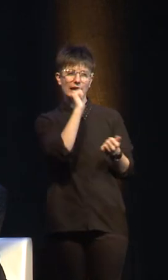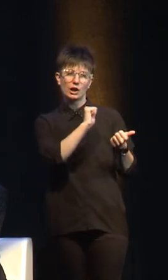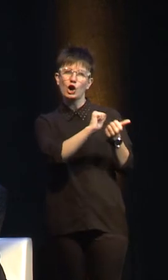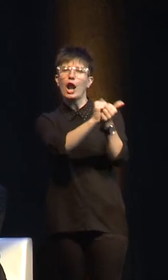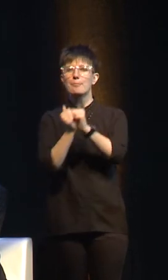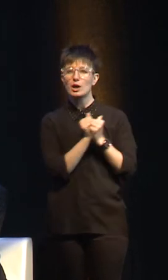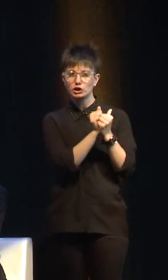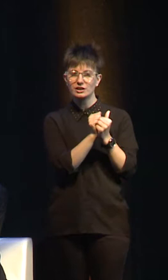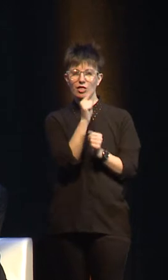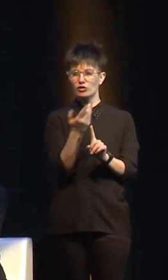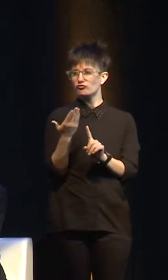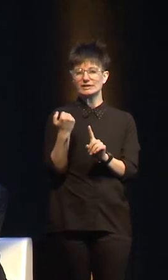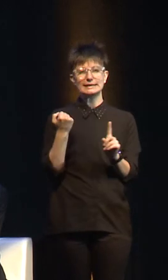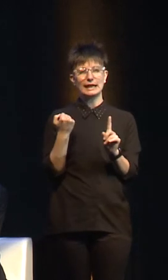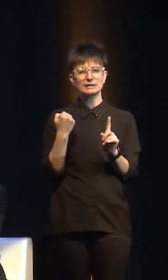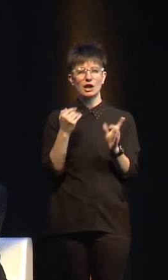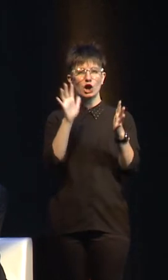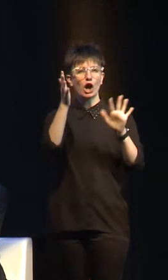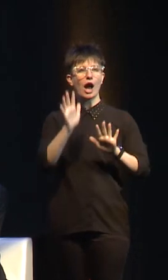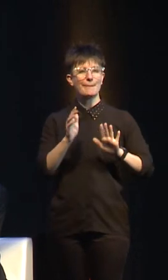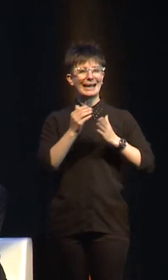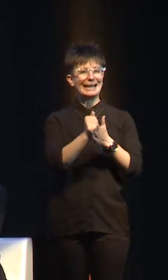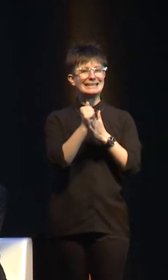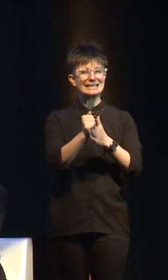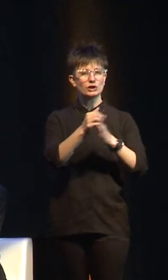which I think is one of the biggest things I have seen I think globally as well where